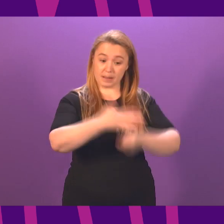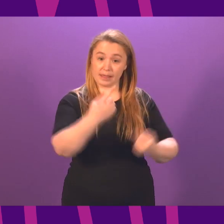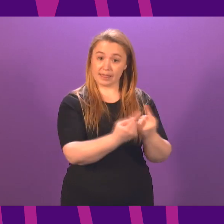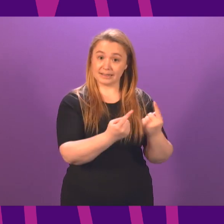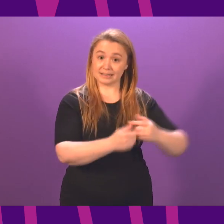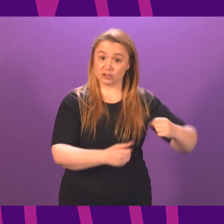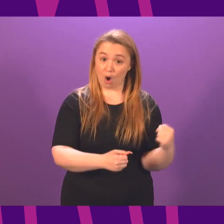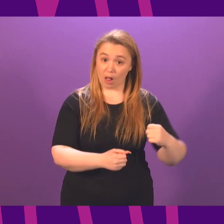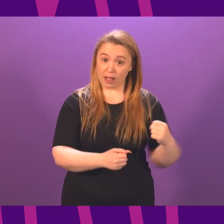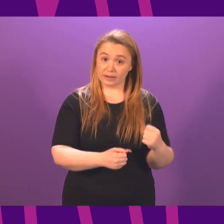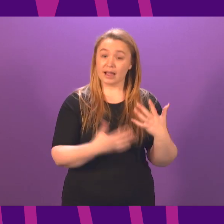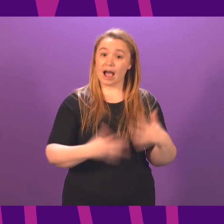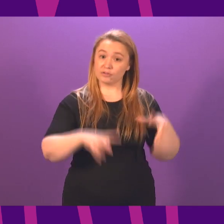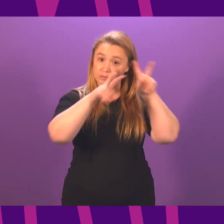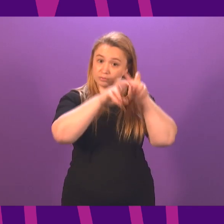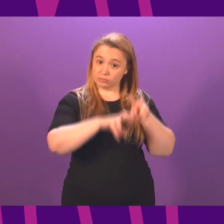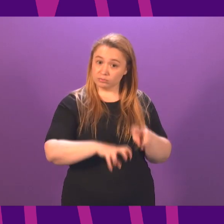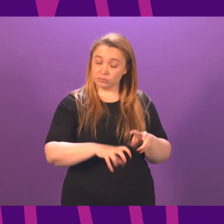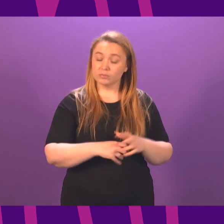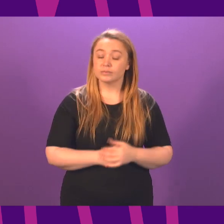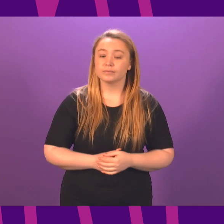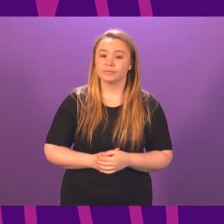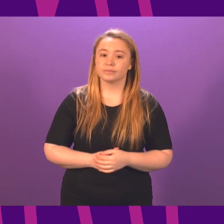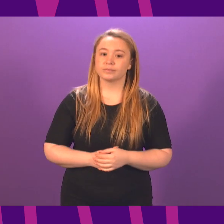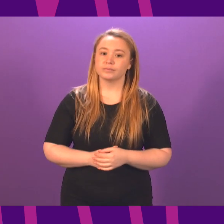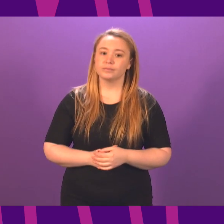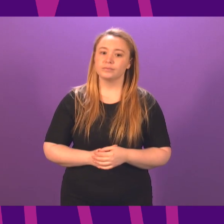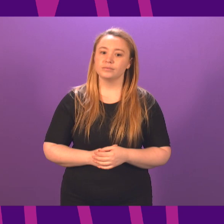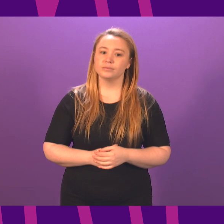The First Minister: First, I am sure that many of us across